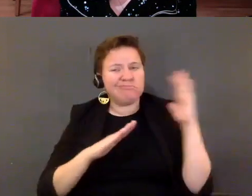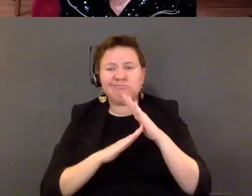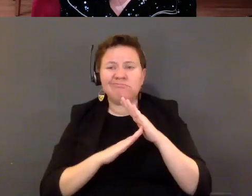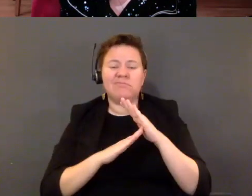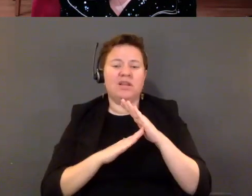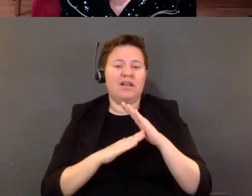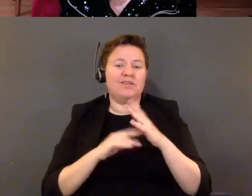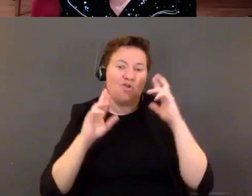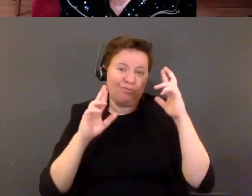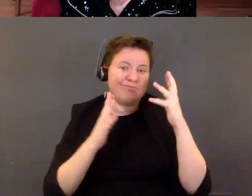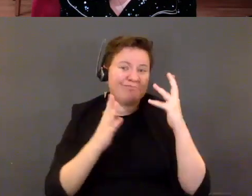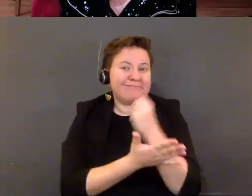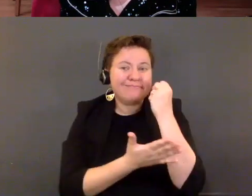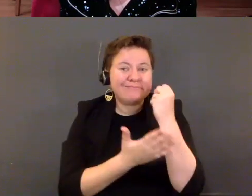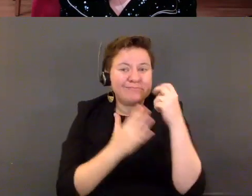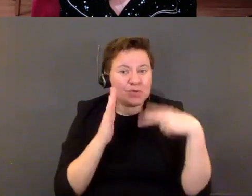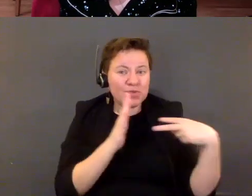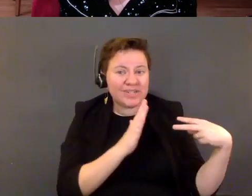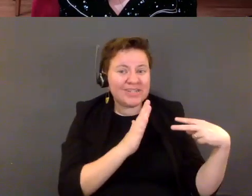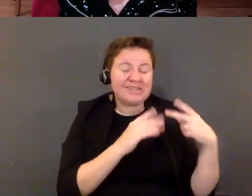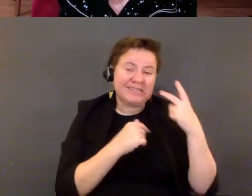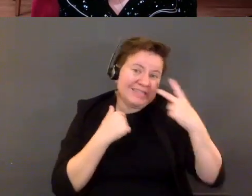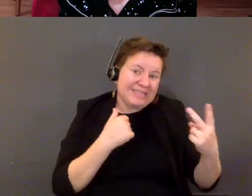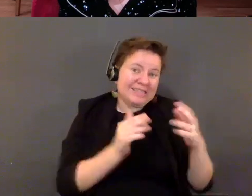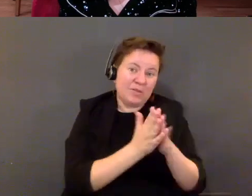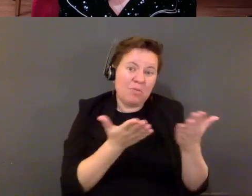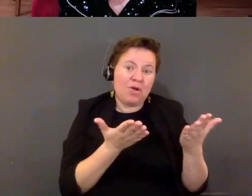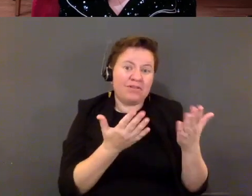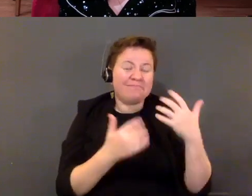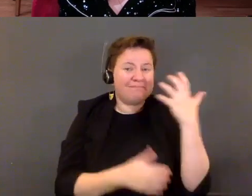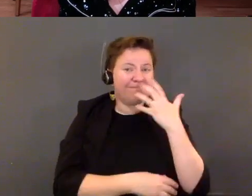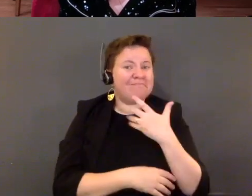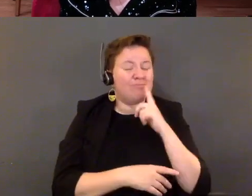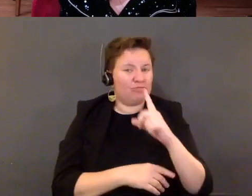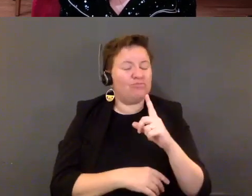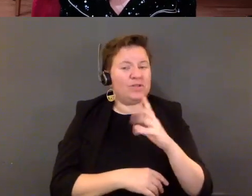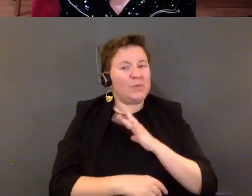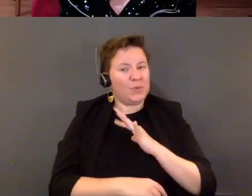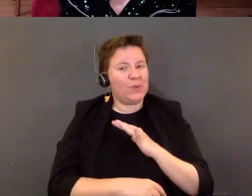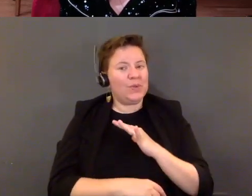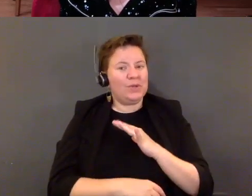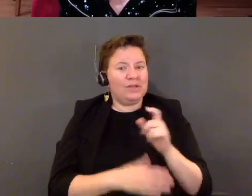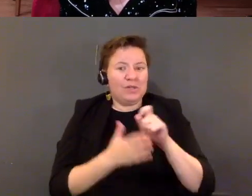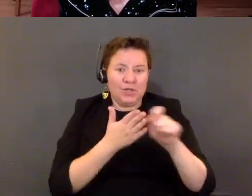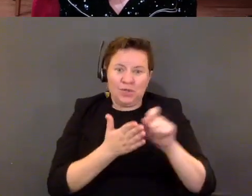get a chance to read it and see it because river has river has written a lovely lovely